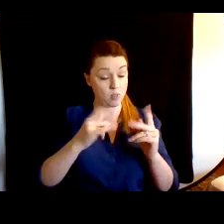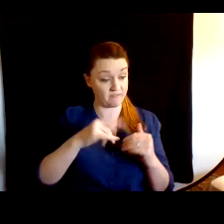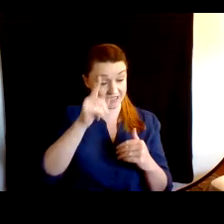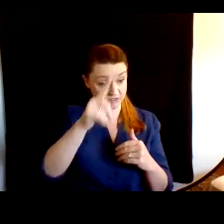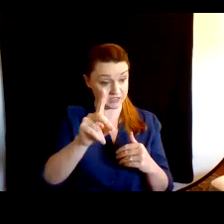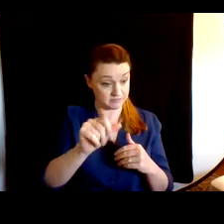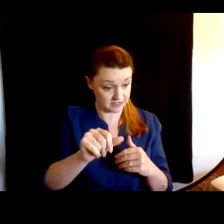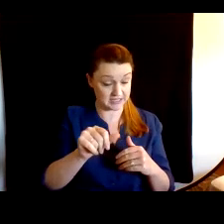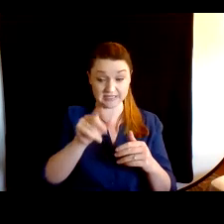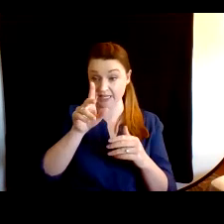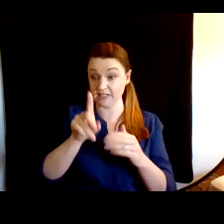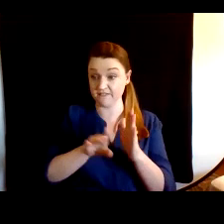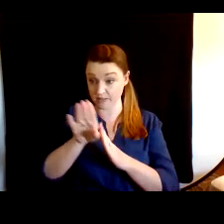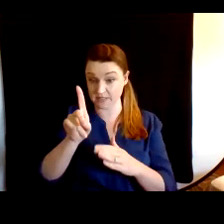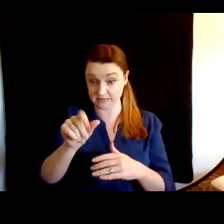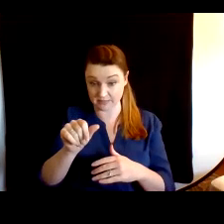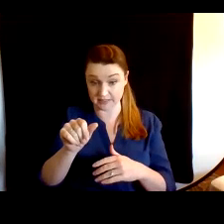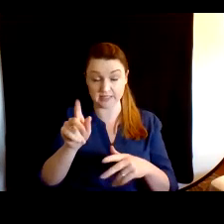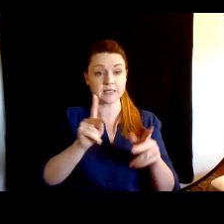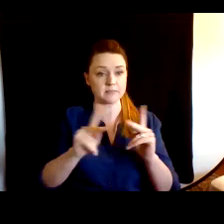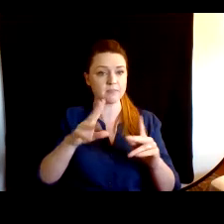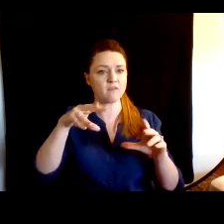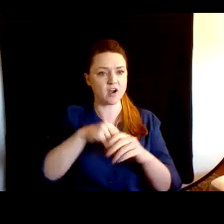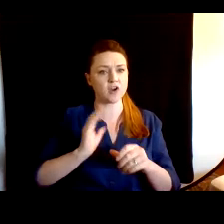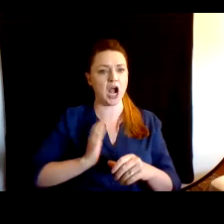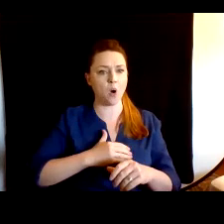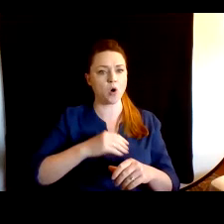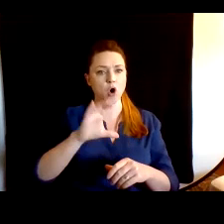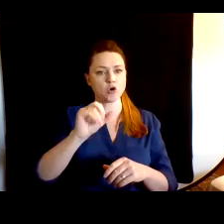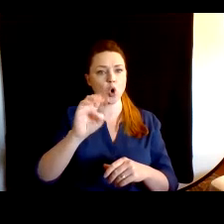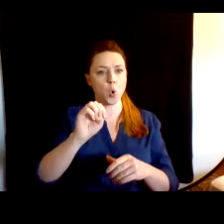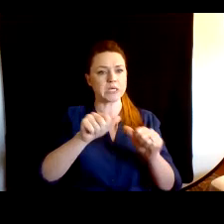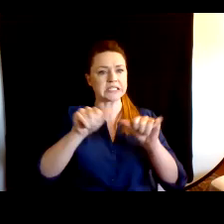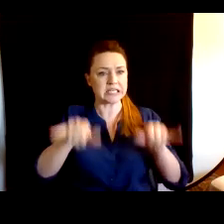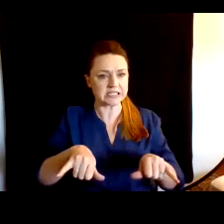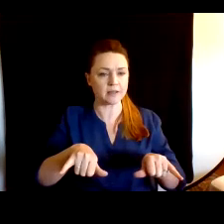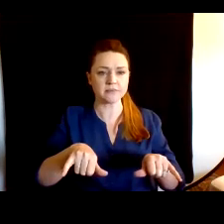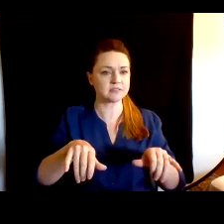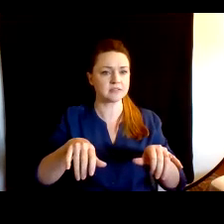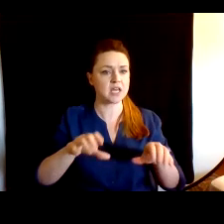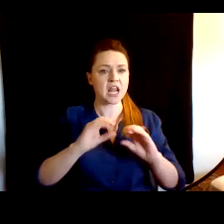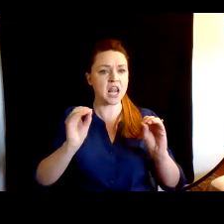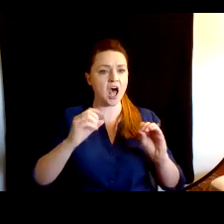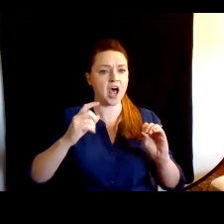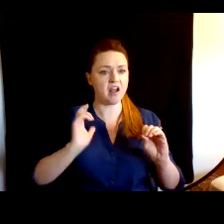and developmental disabilities who are a part of carceral systems. So none of us are free until we're all free. So we wanna make sure